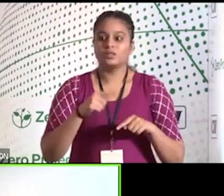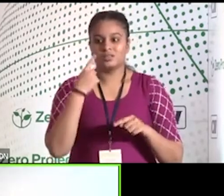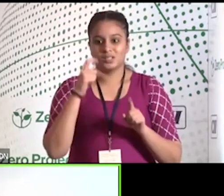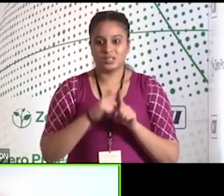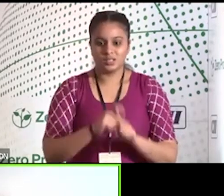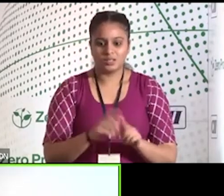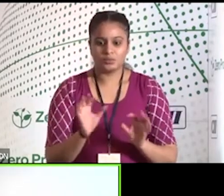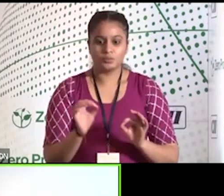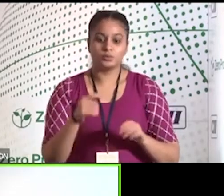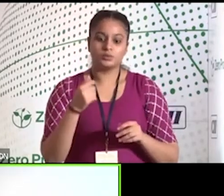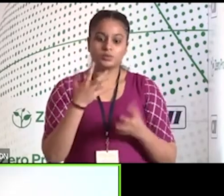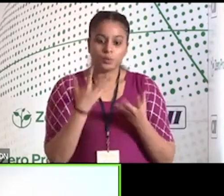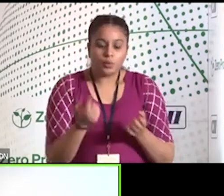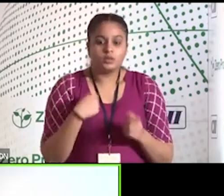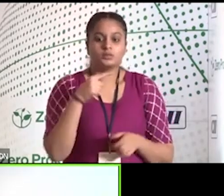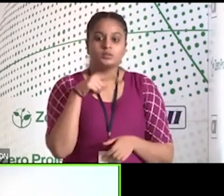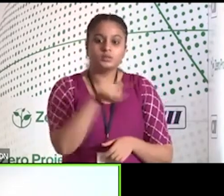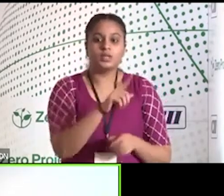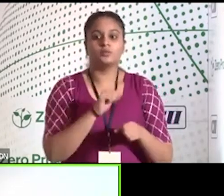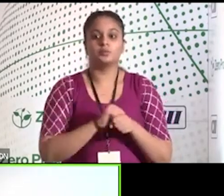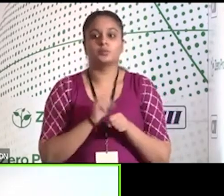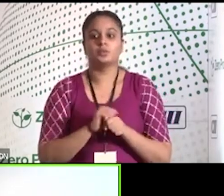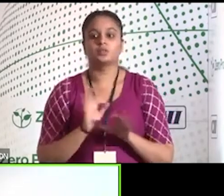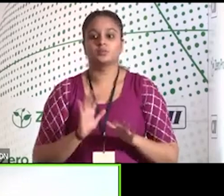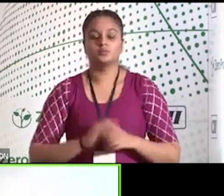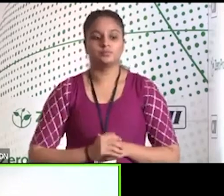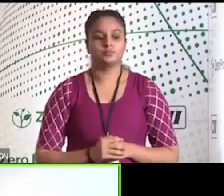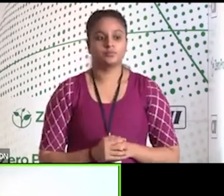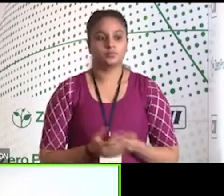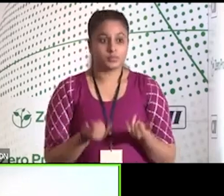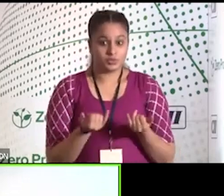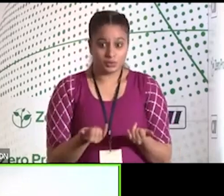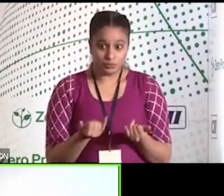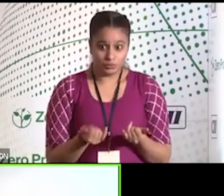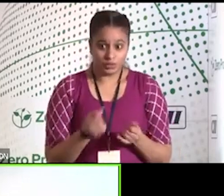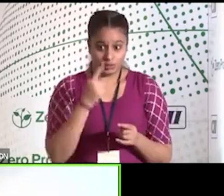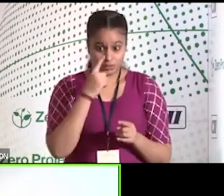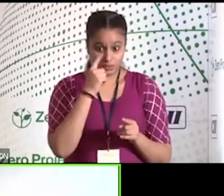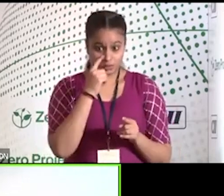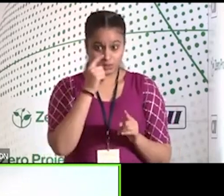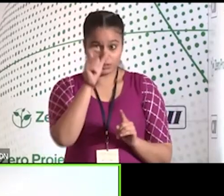and also for our community to see this girl who have no one other